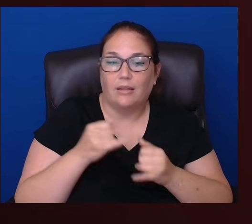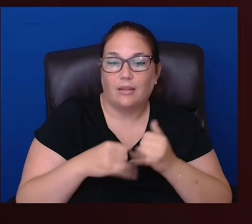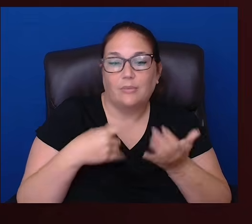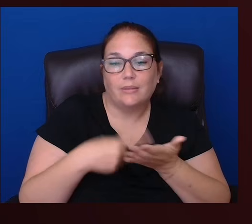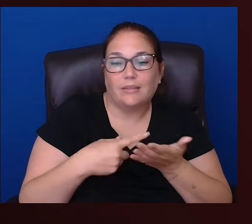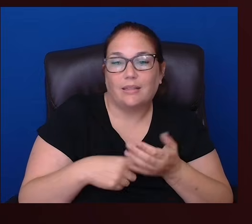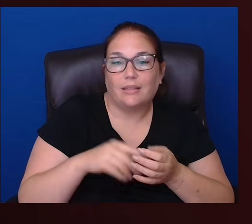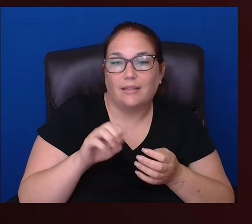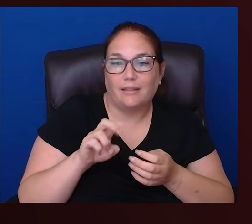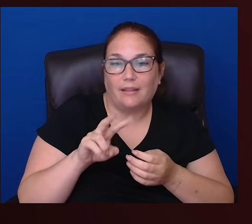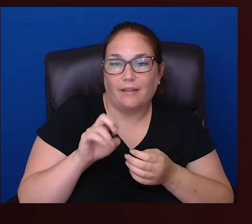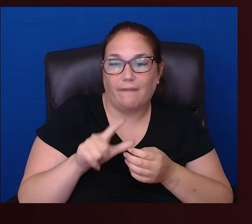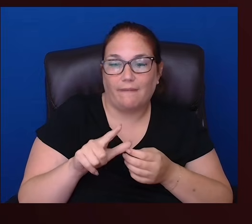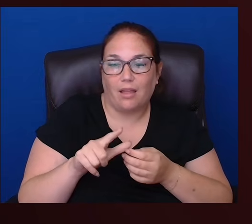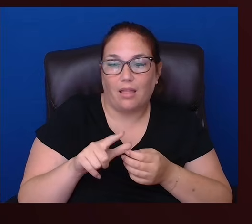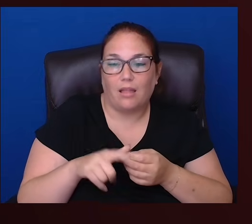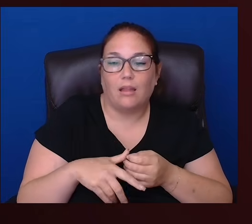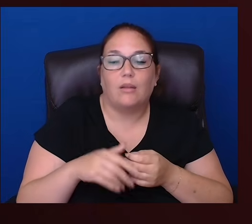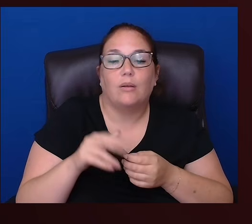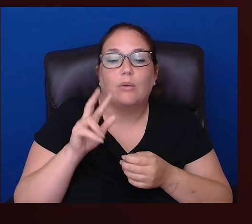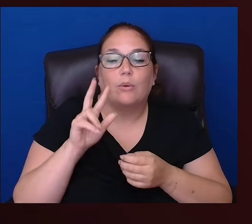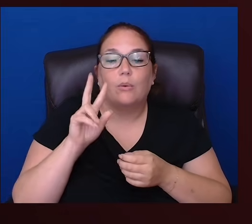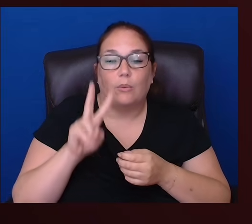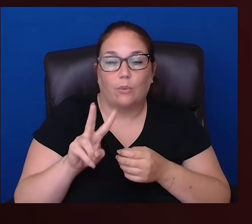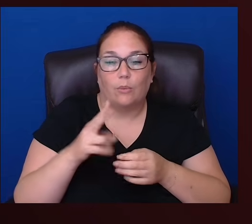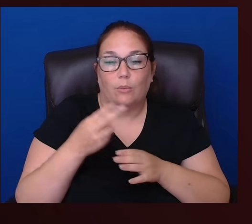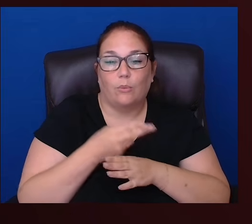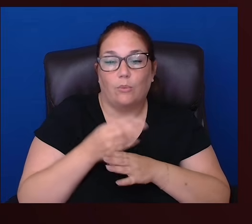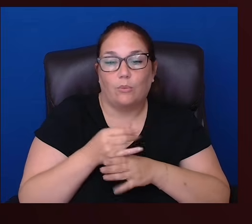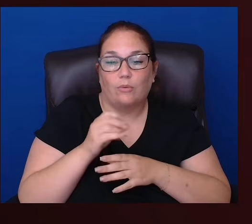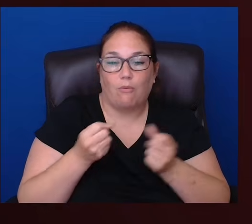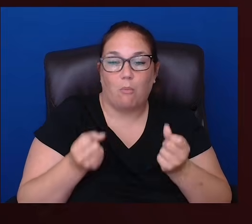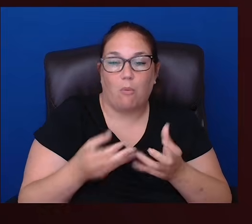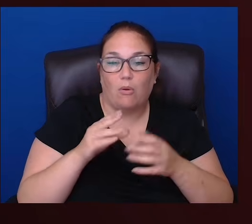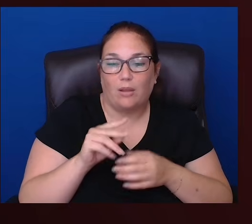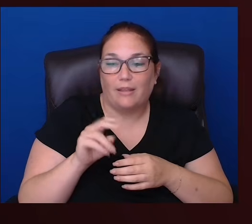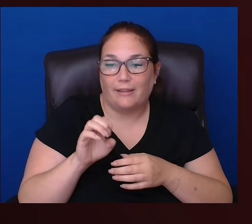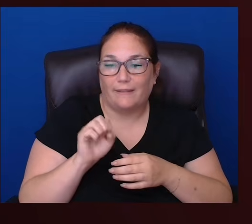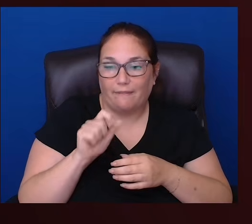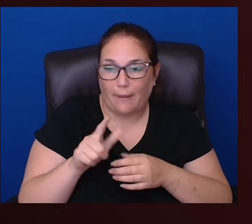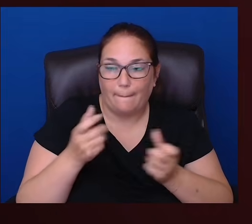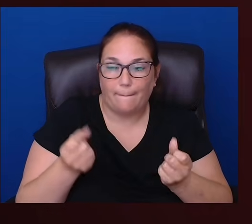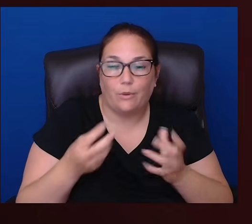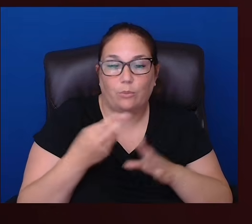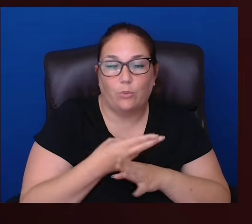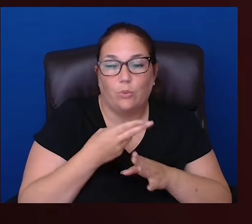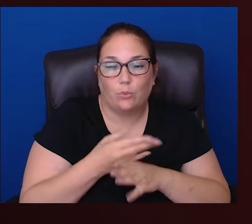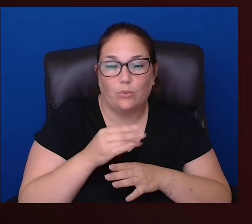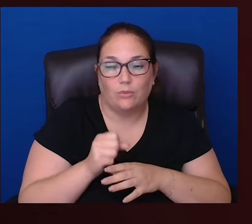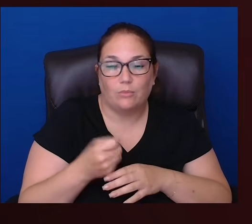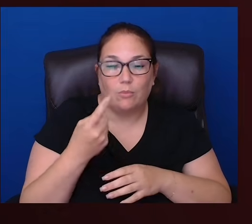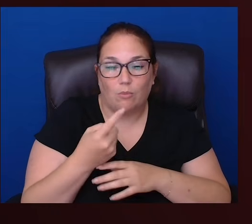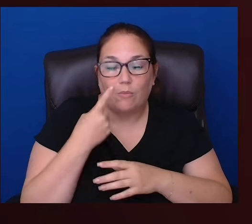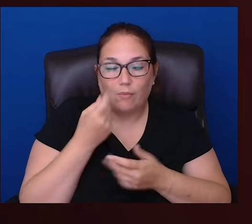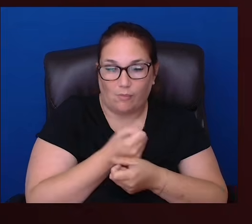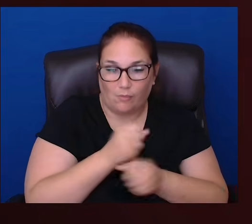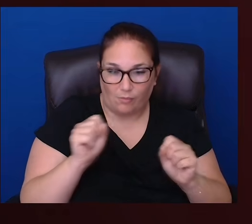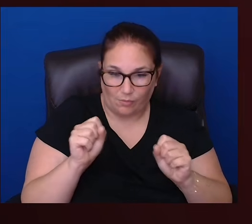I'm going to show you two use cases for eval. There's multiple use cases but one of them is for safety. That's one of the dimensions it